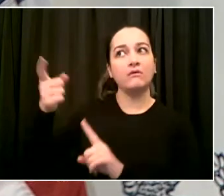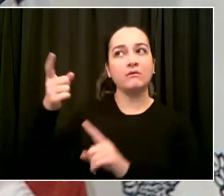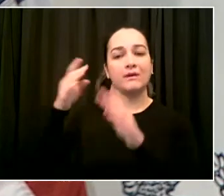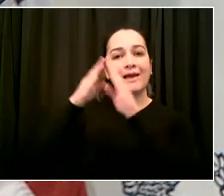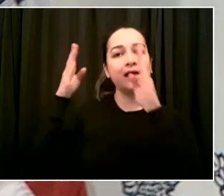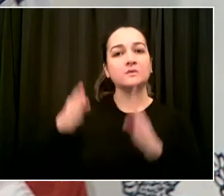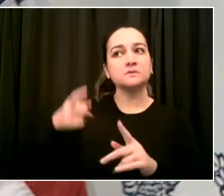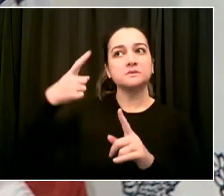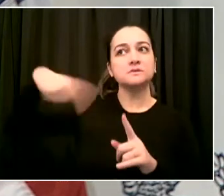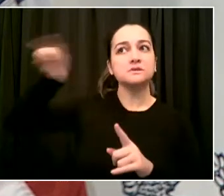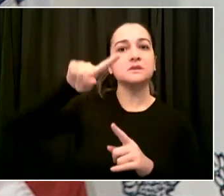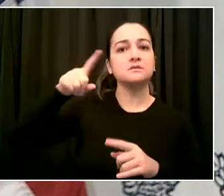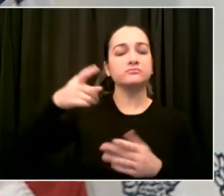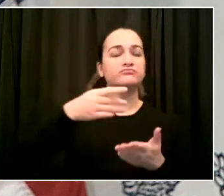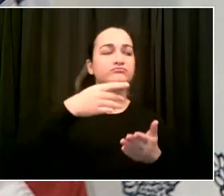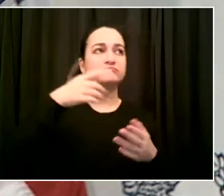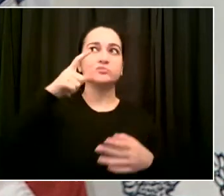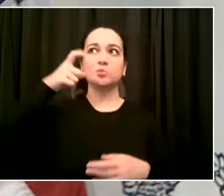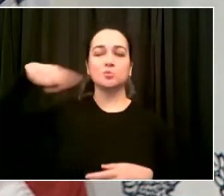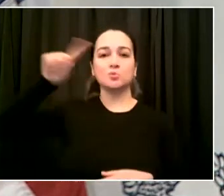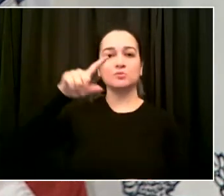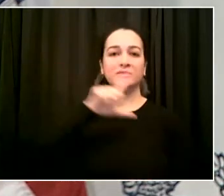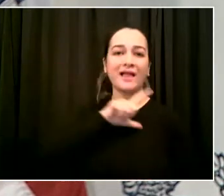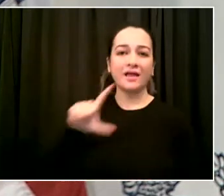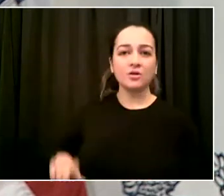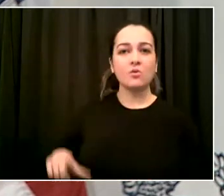ON WHAT KIND OF INCOME THEY HAD. HORRIBLE CONCH TO DICTION IF